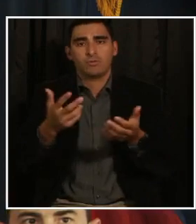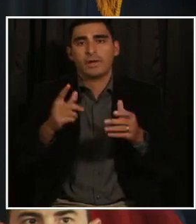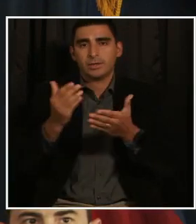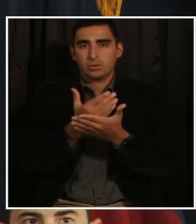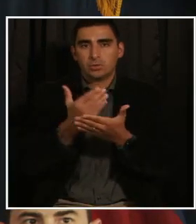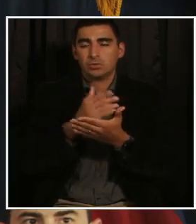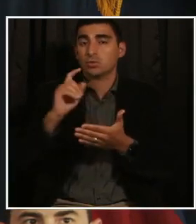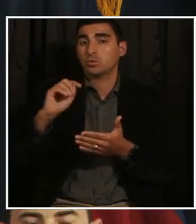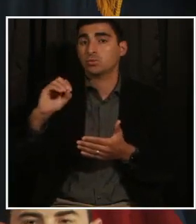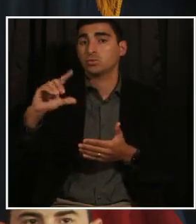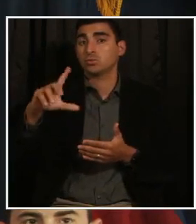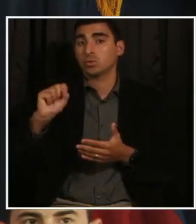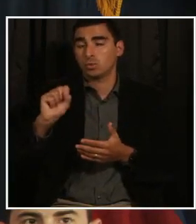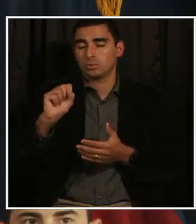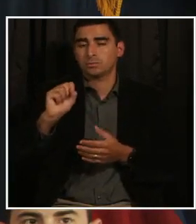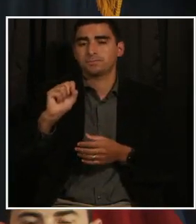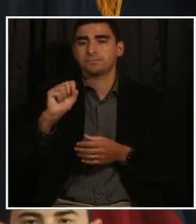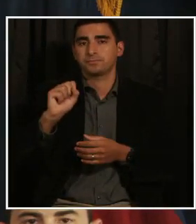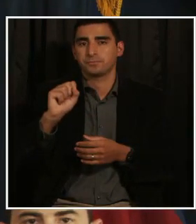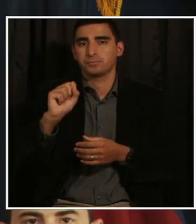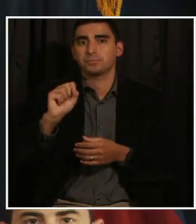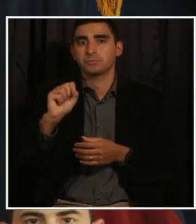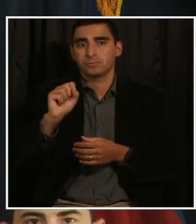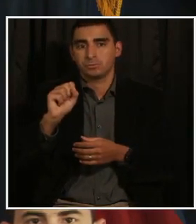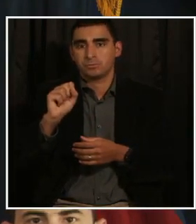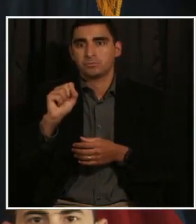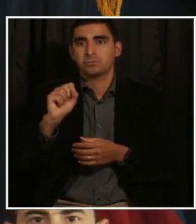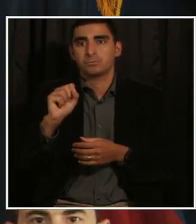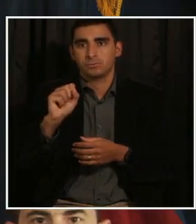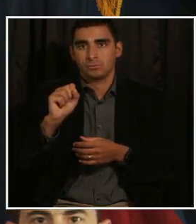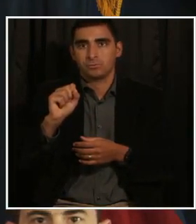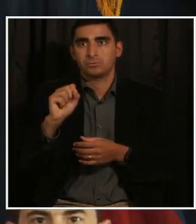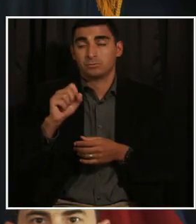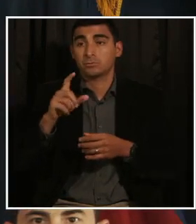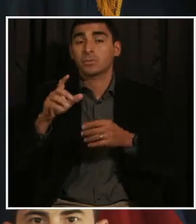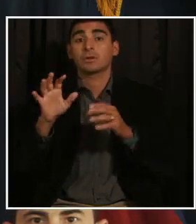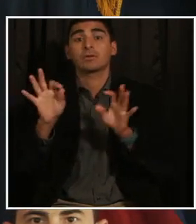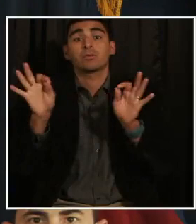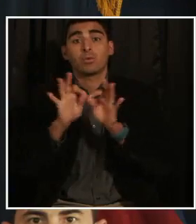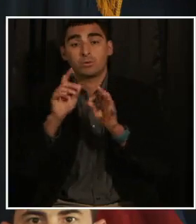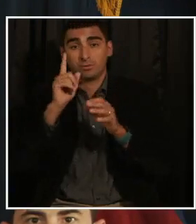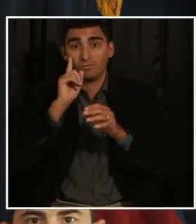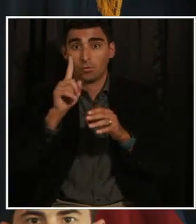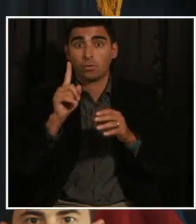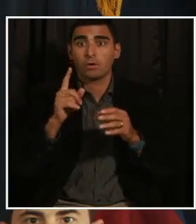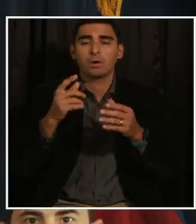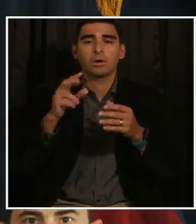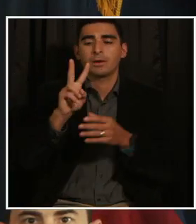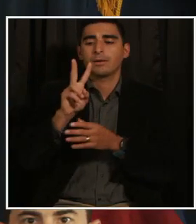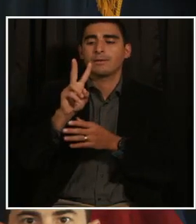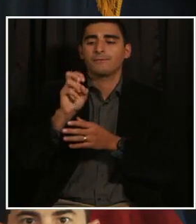one is um the beneficial impact of ventilation particularly in fall that can be as simple as open